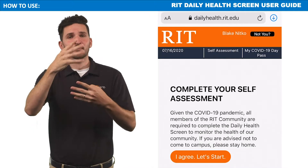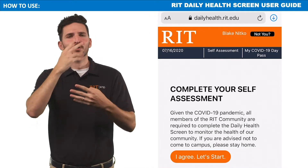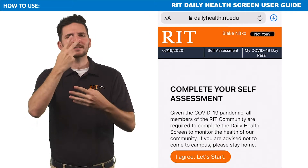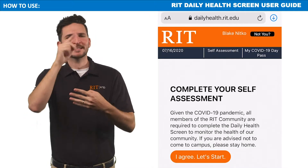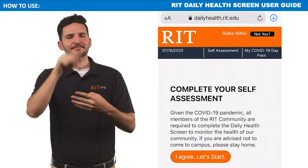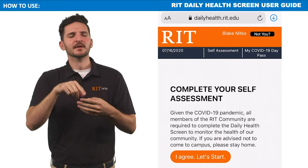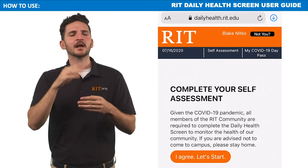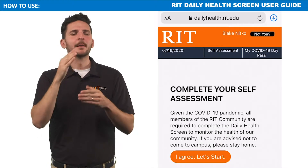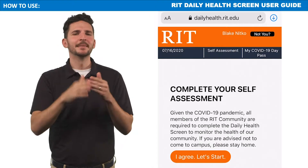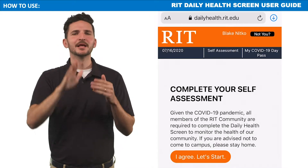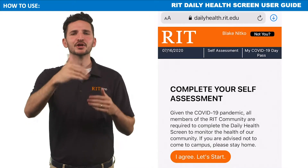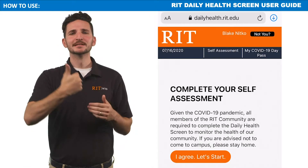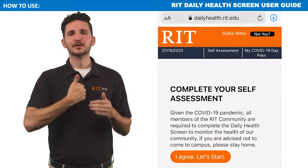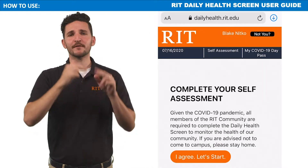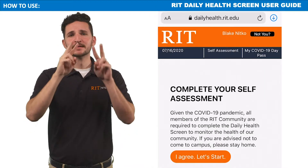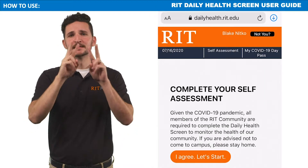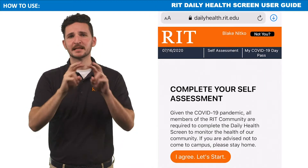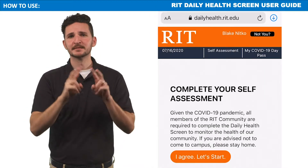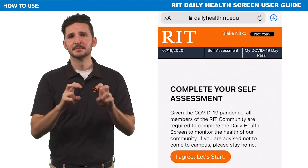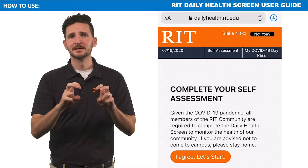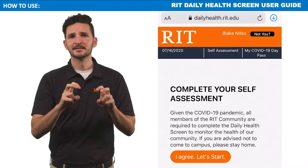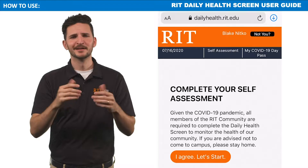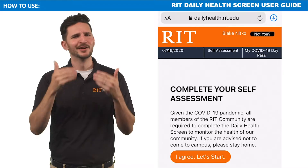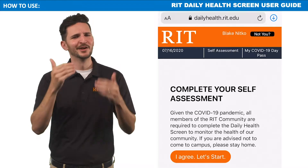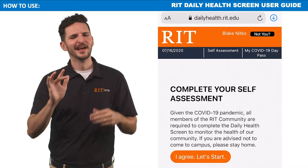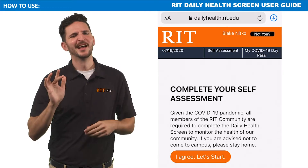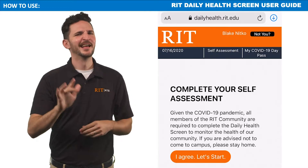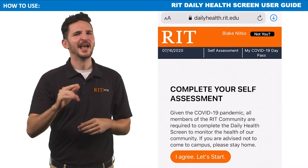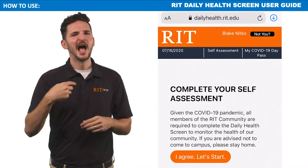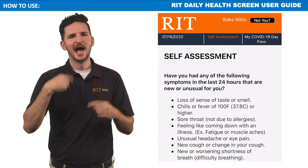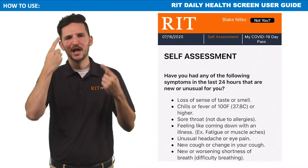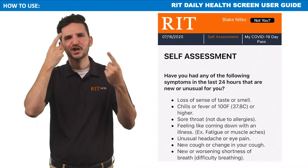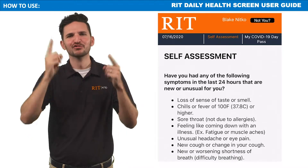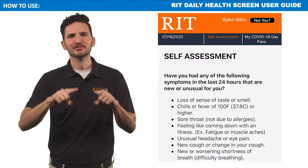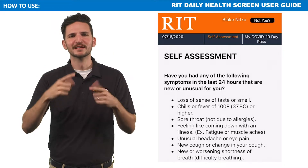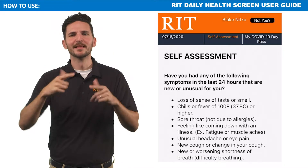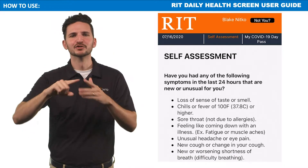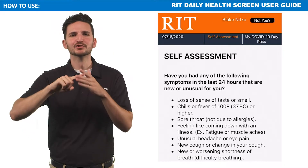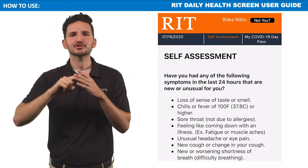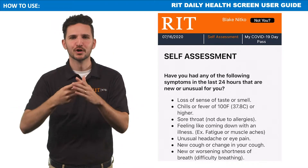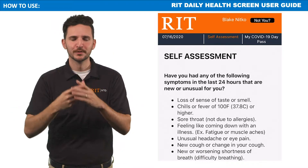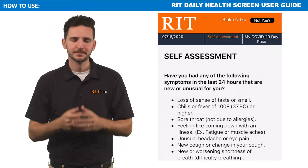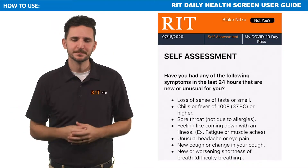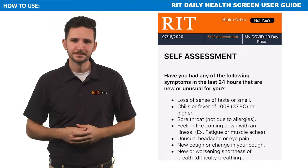You will then see the page “Complete Your Self-Assessment” - click on “I agree. Let’s start.”